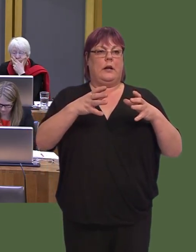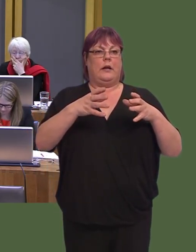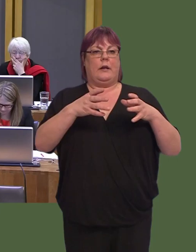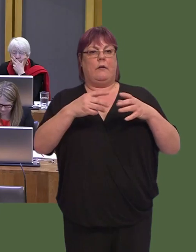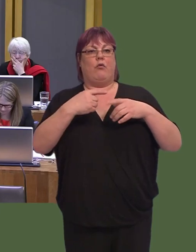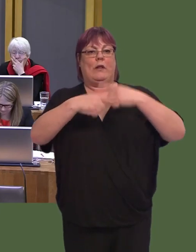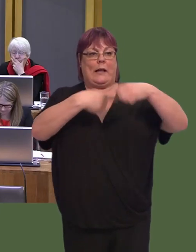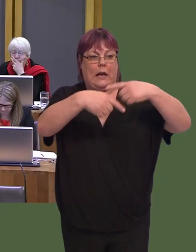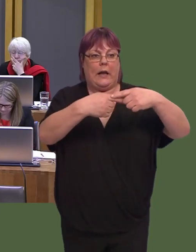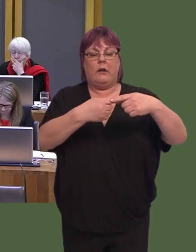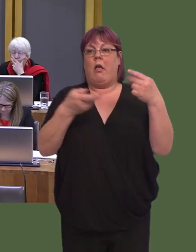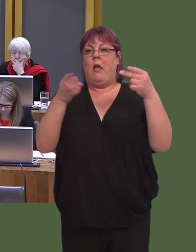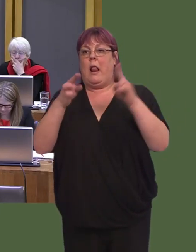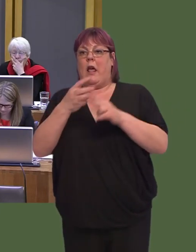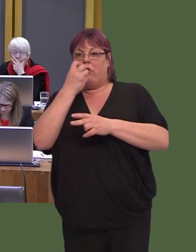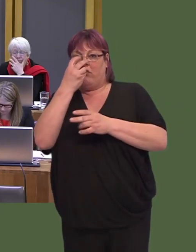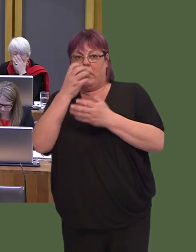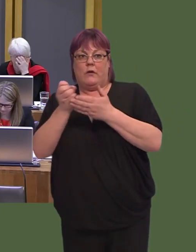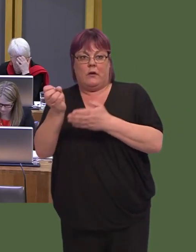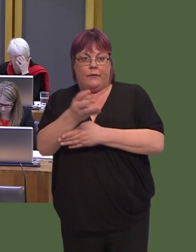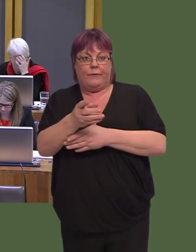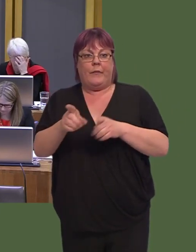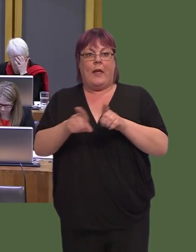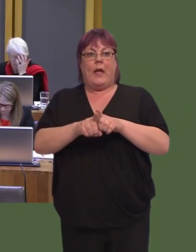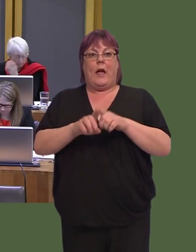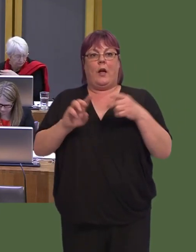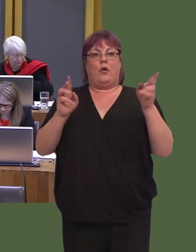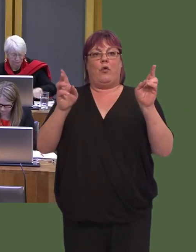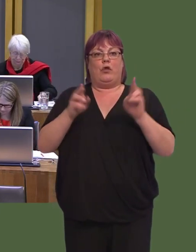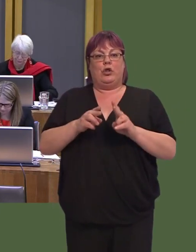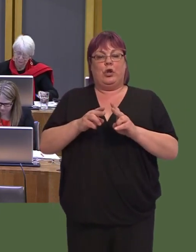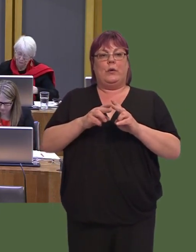and reduce land and marine based litter.'